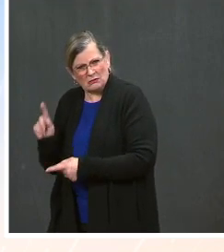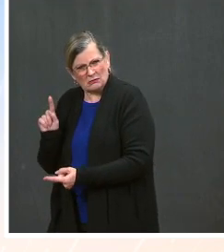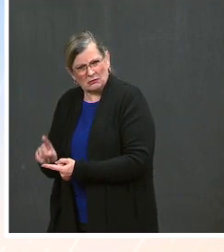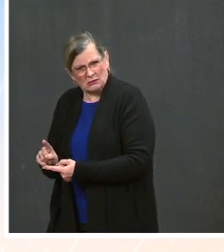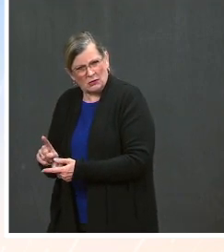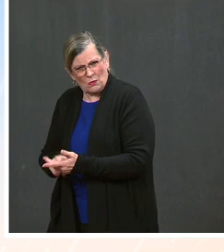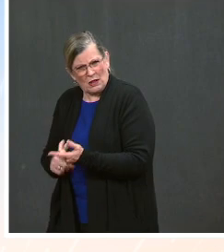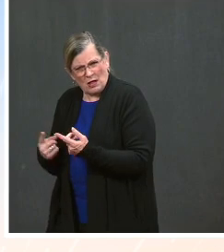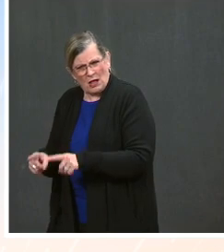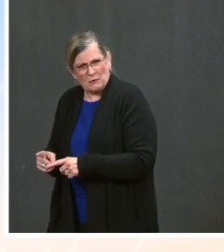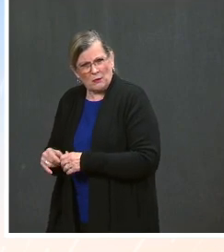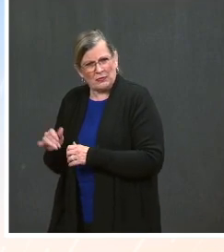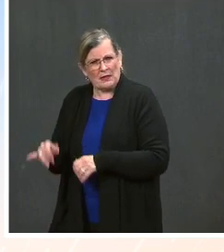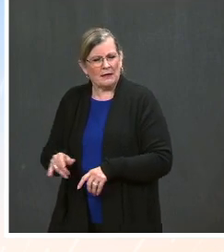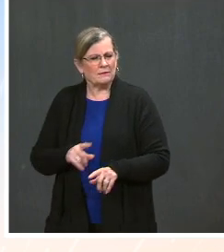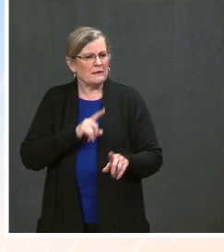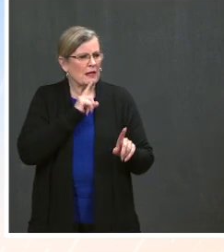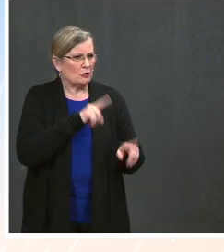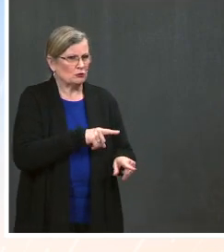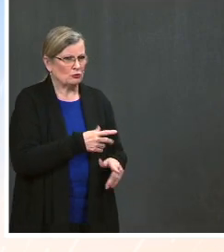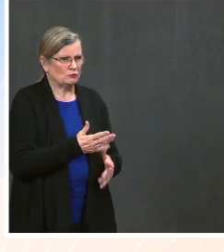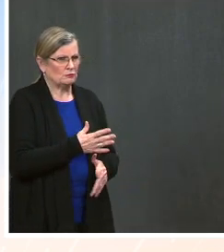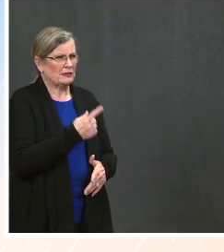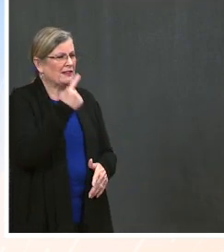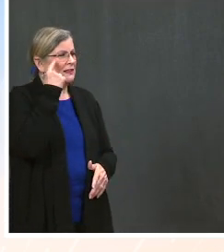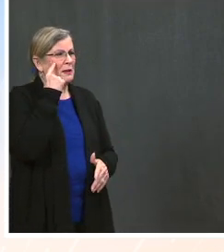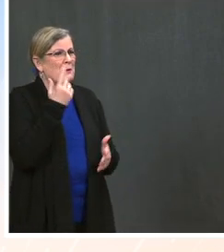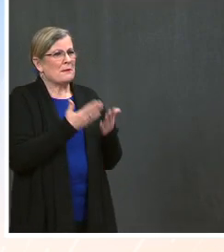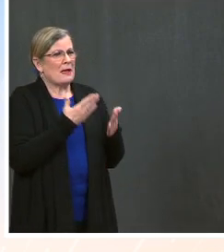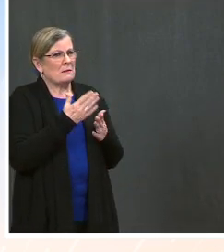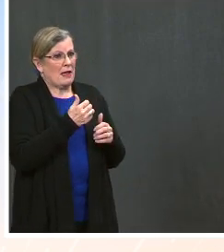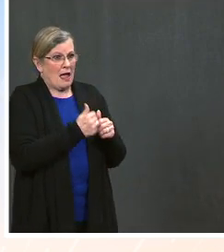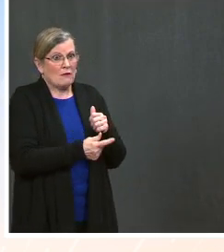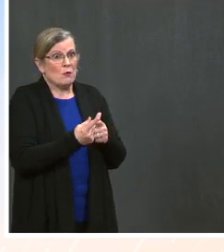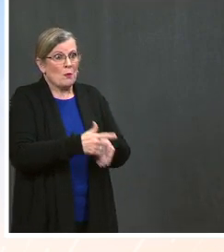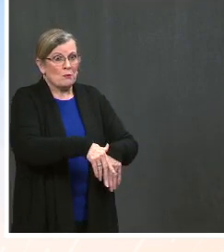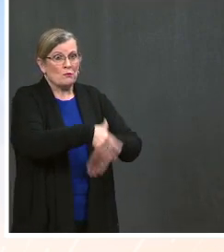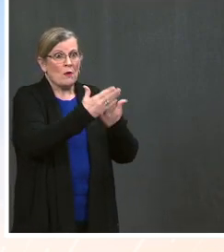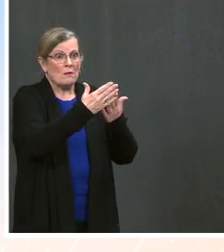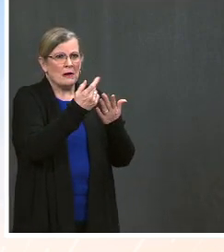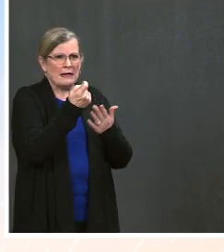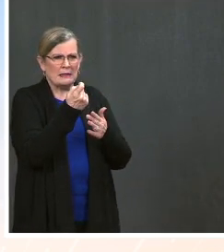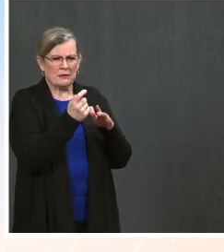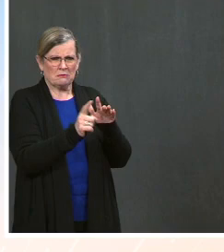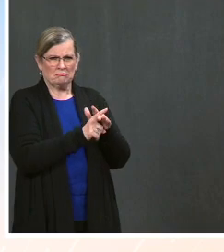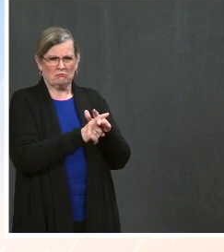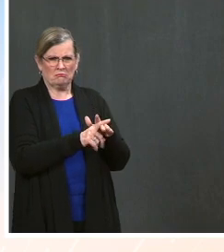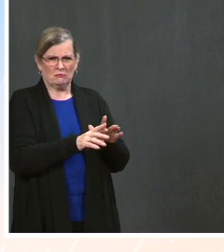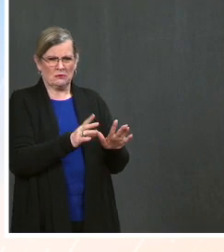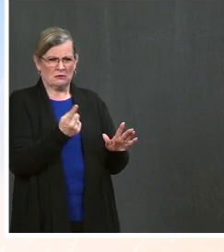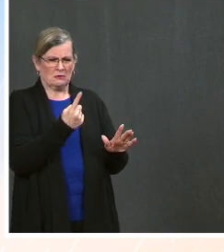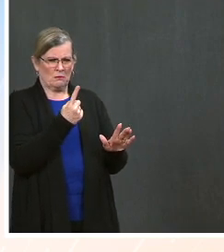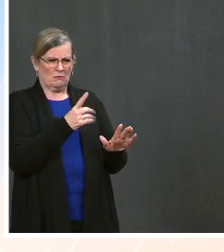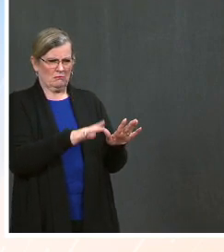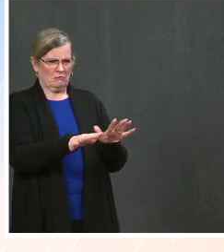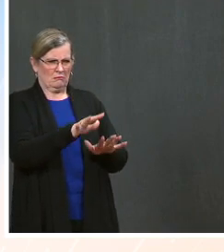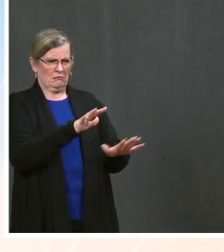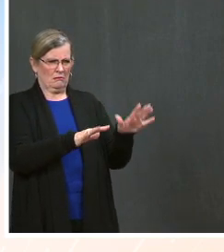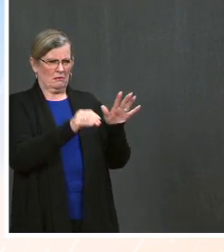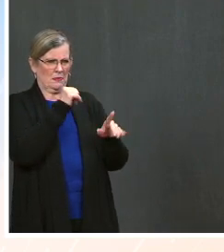They're trying to -- because it seems a little everyone brought that -- that number kind of jumped out. Everyone is saying, "There's something not right here." The Press: Thank you. >> Ms. Psaki: Jen.